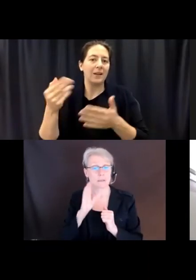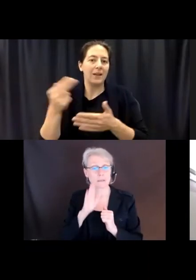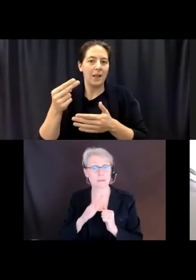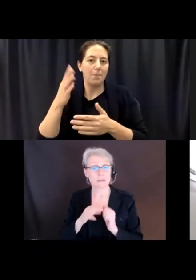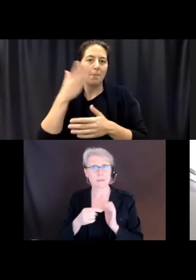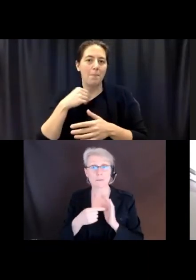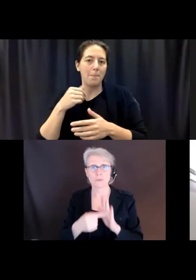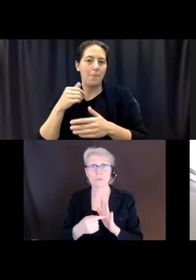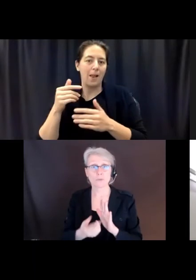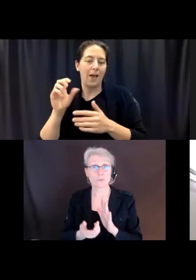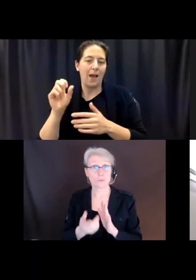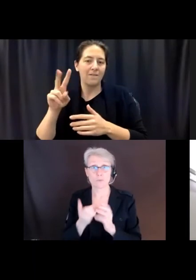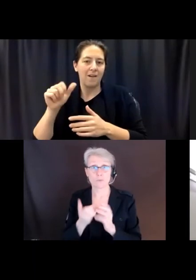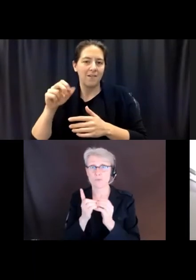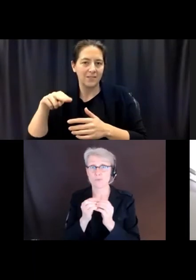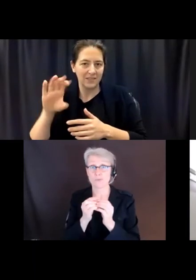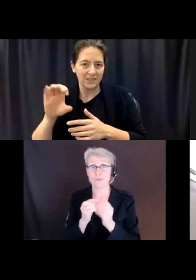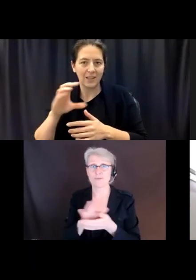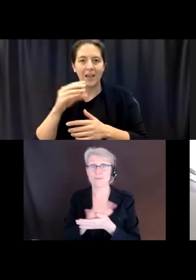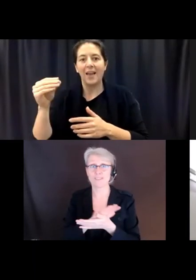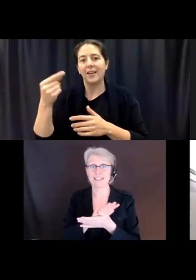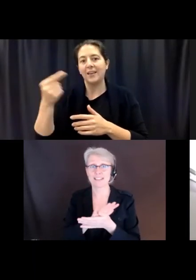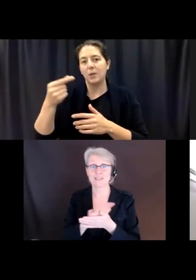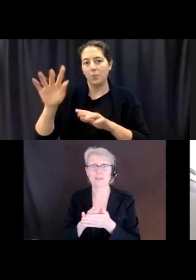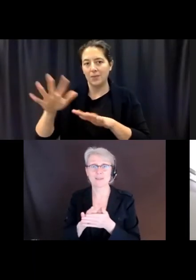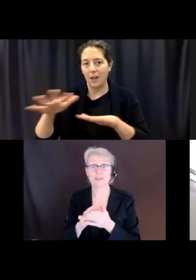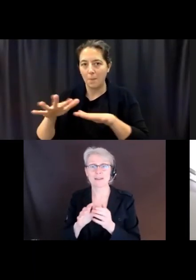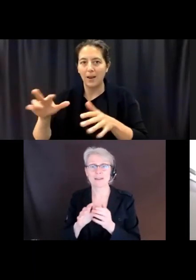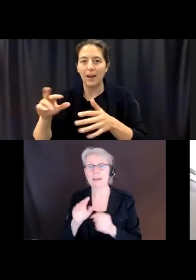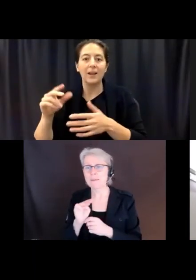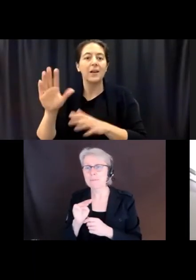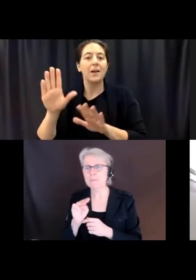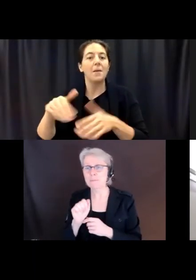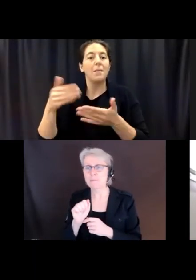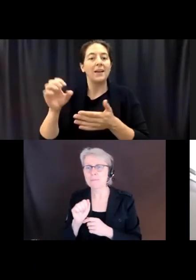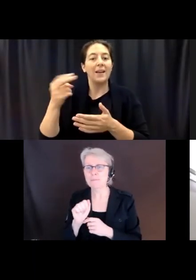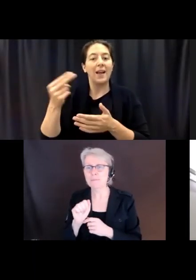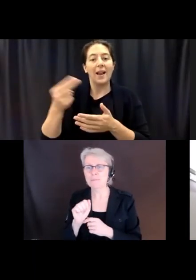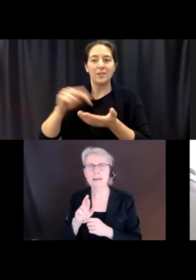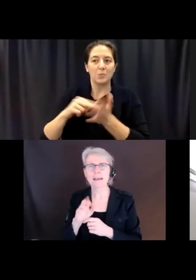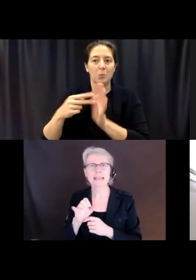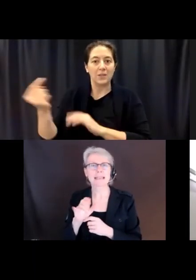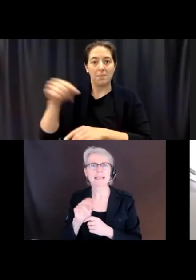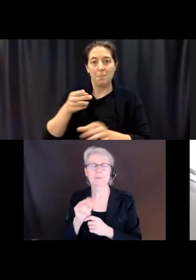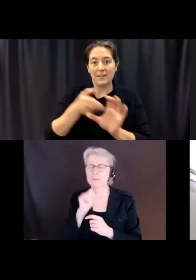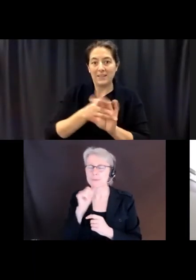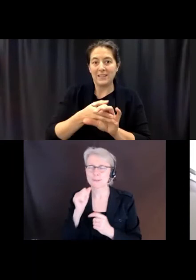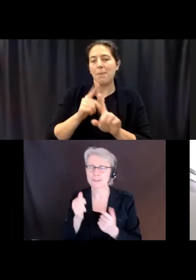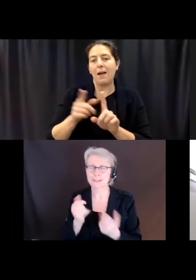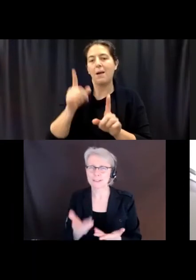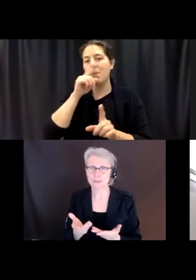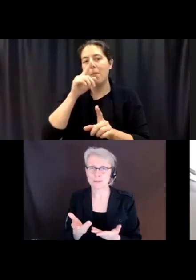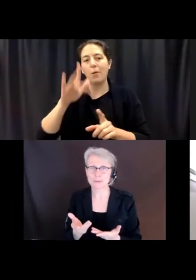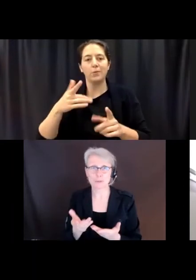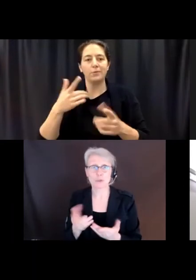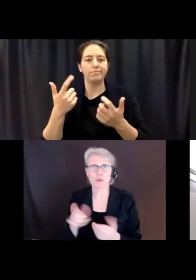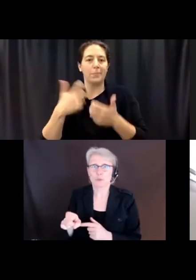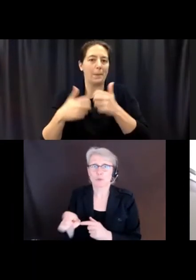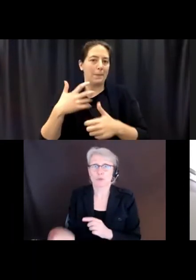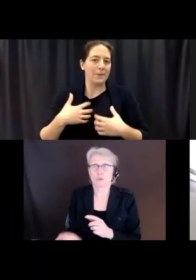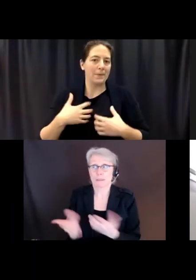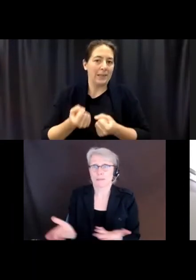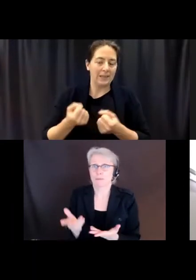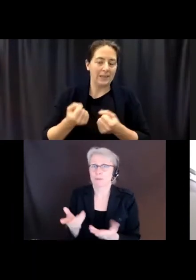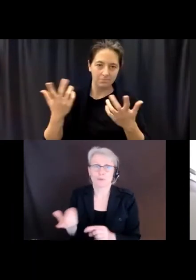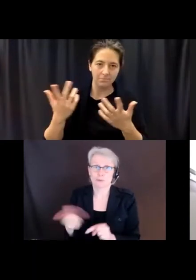THAT PERFORMANCE. SHE WAS SUPPOSED TO BE PRESENT TODAY BUT SHE WAS NOT ABLE TO ATTEND UNFORTUNATELY.